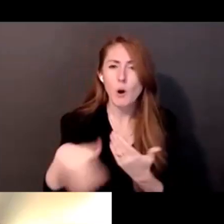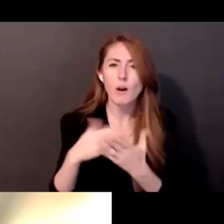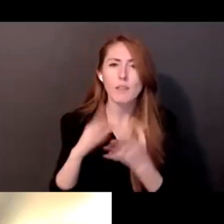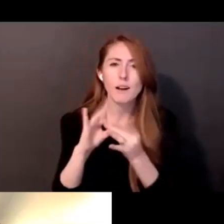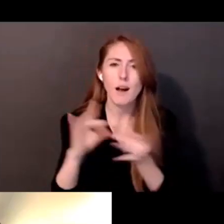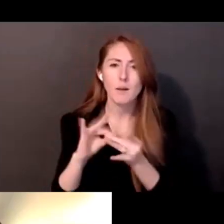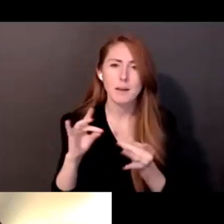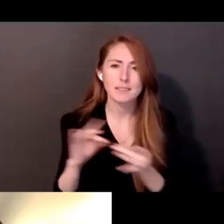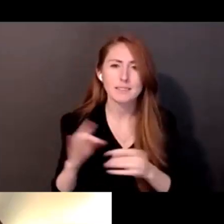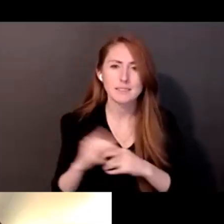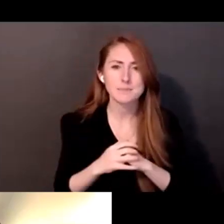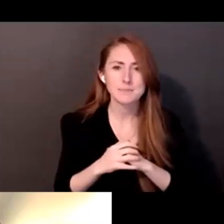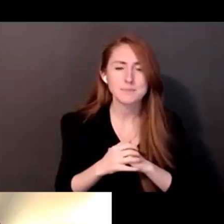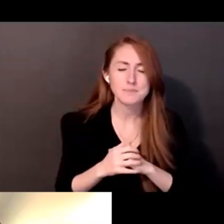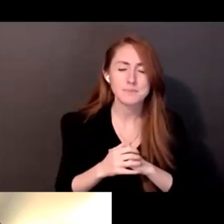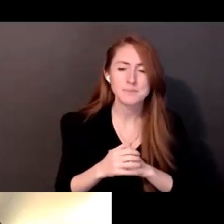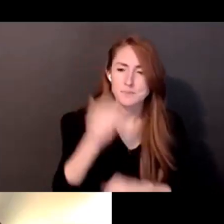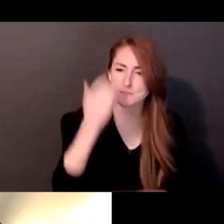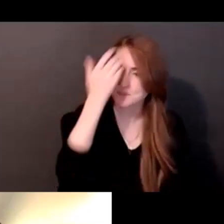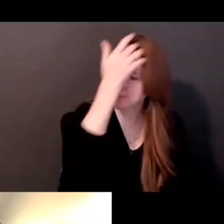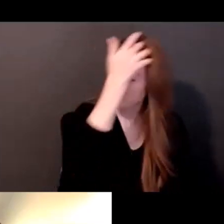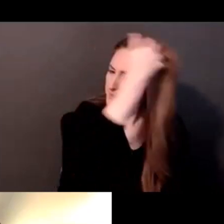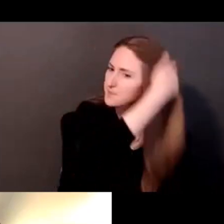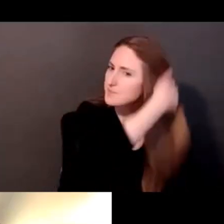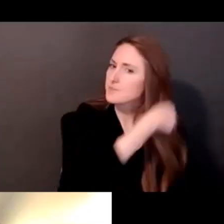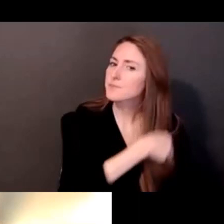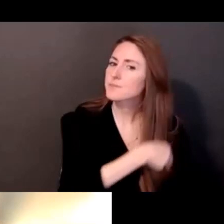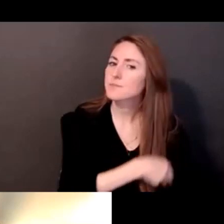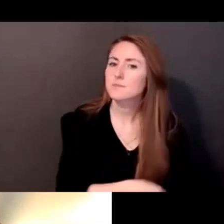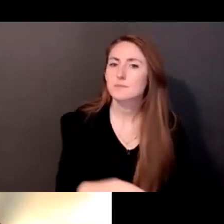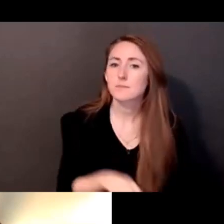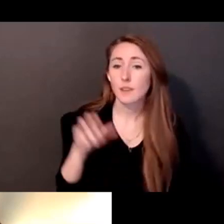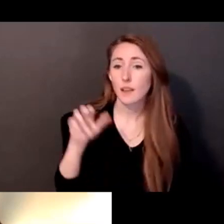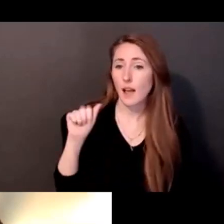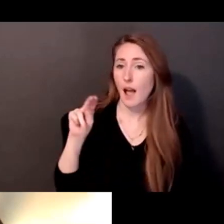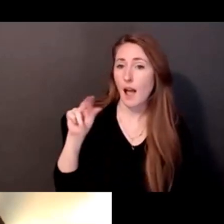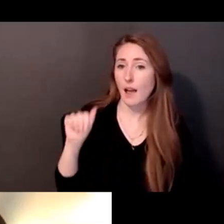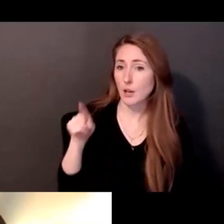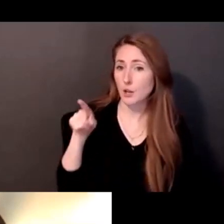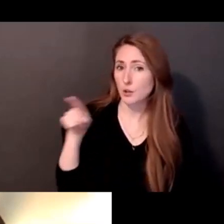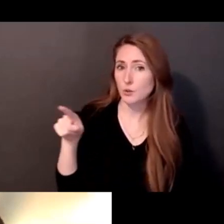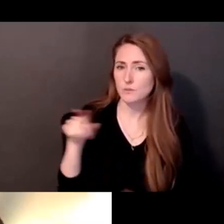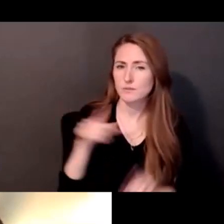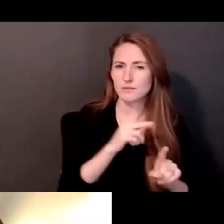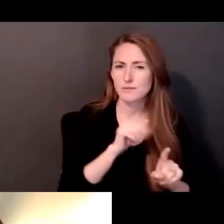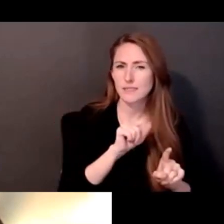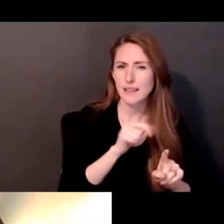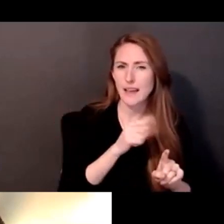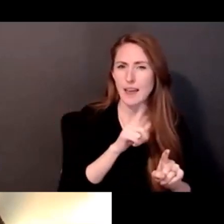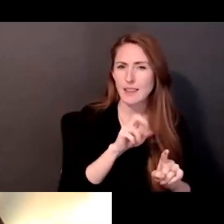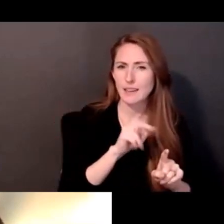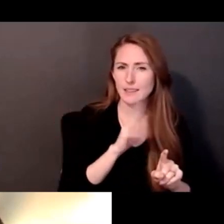as well. And, Ana, just on this topic of outcomes, you mentioned in your presentation,